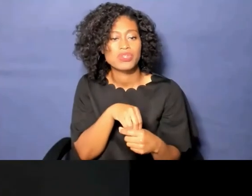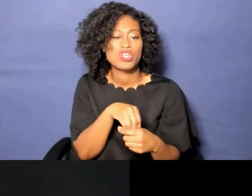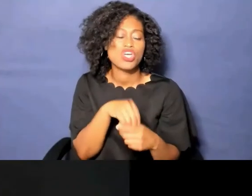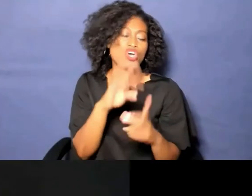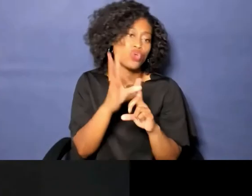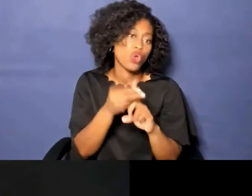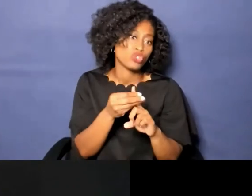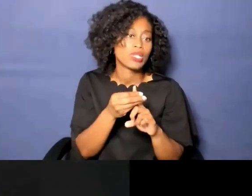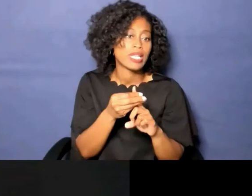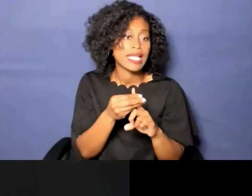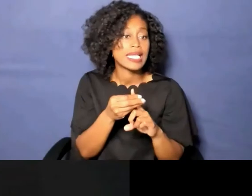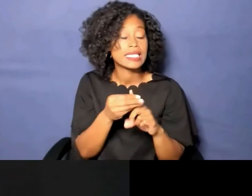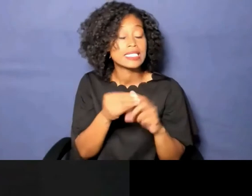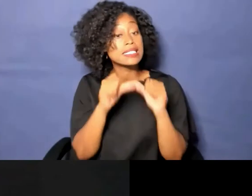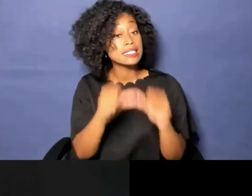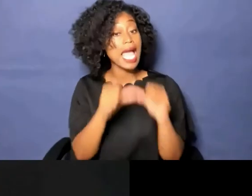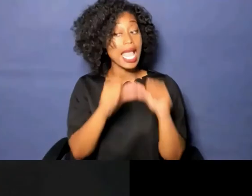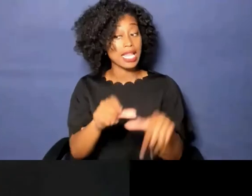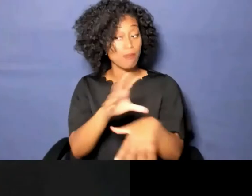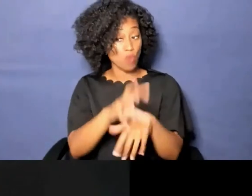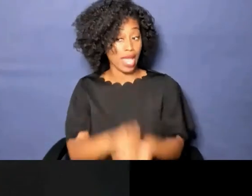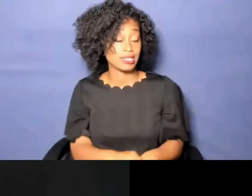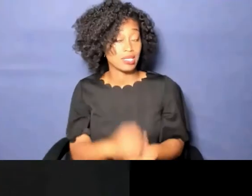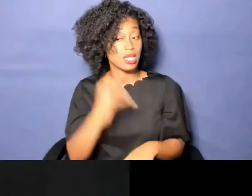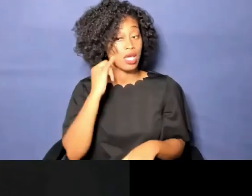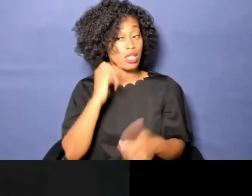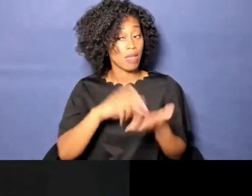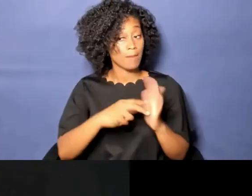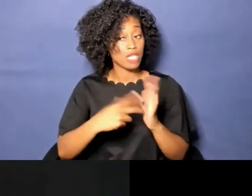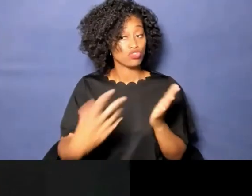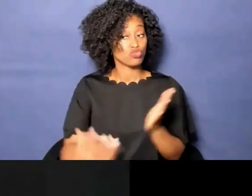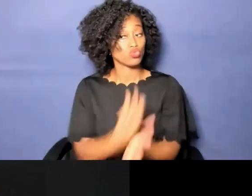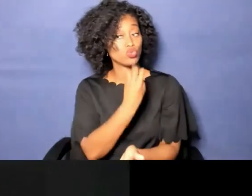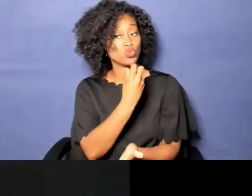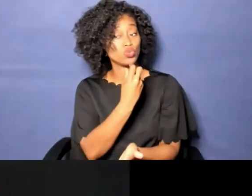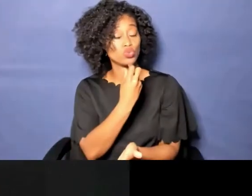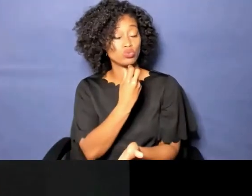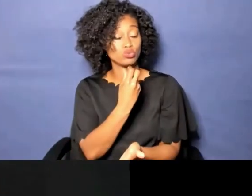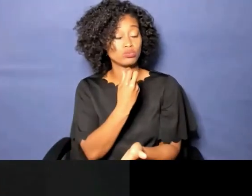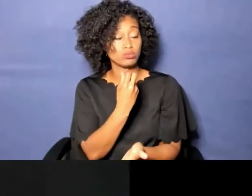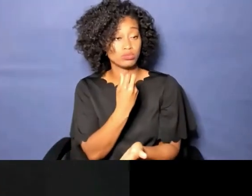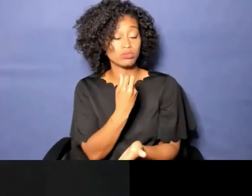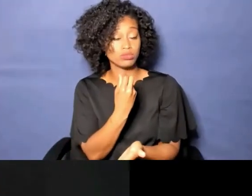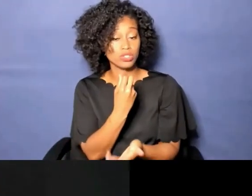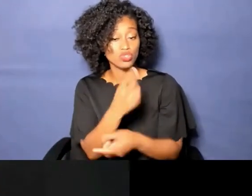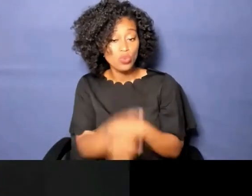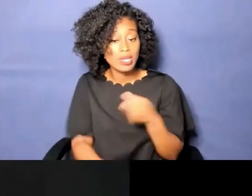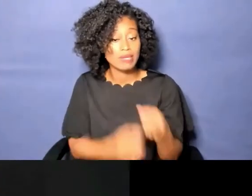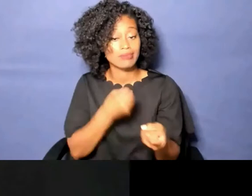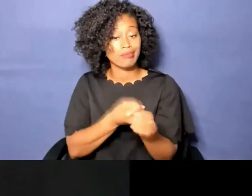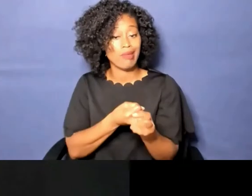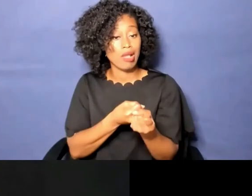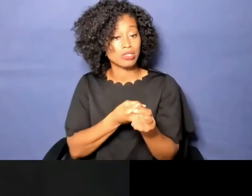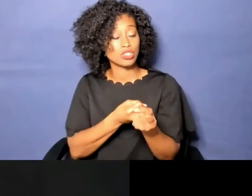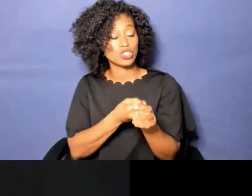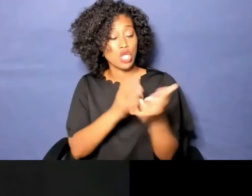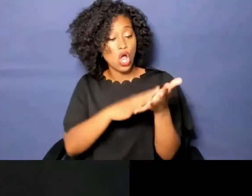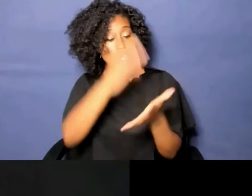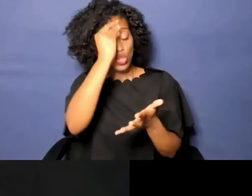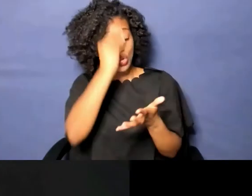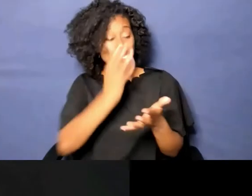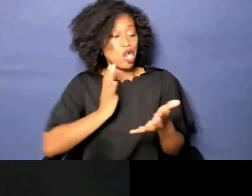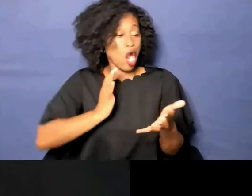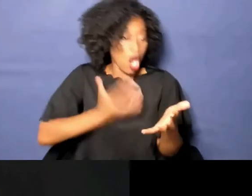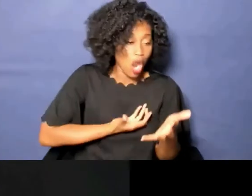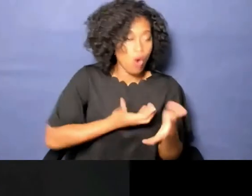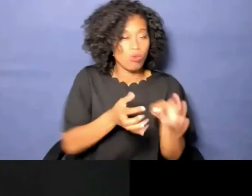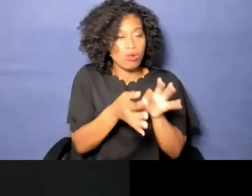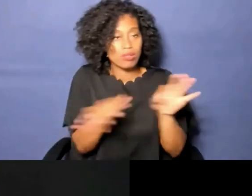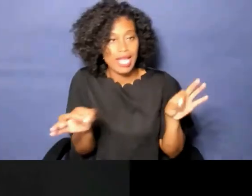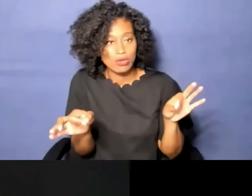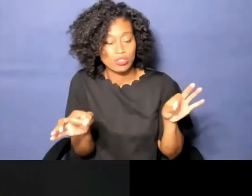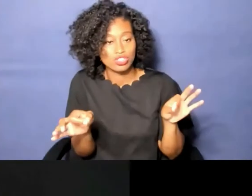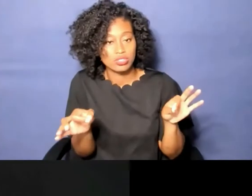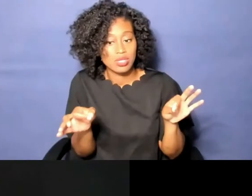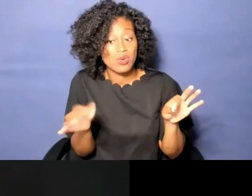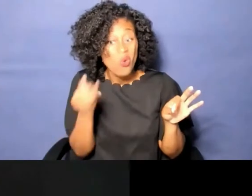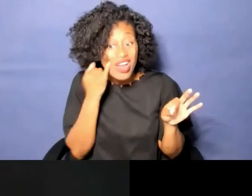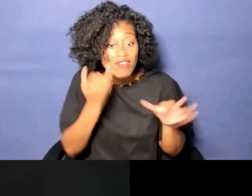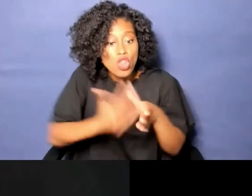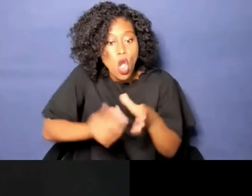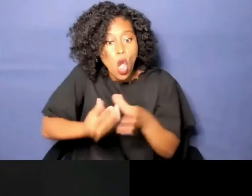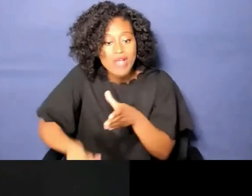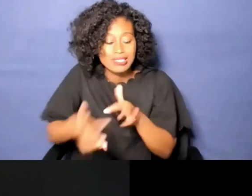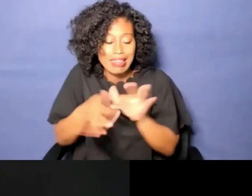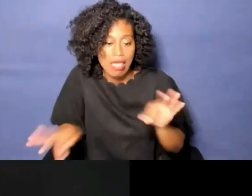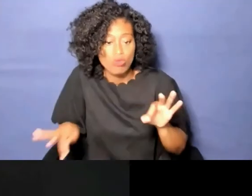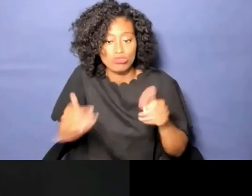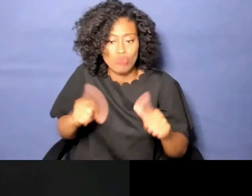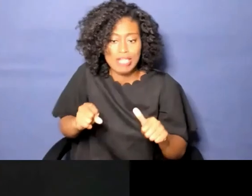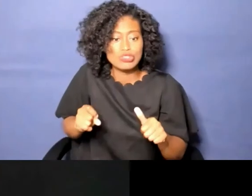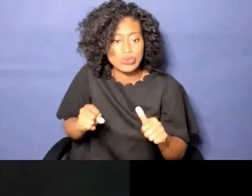as we have these opportunities for enforcing language, in other words preservation of culture